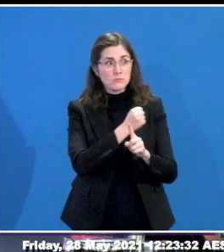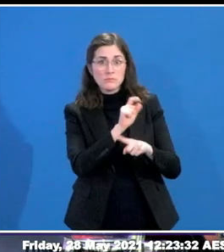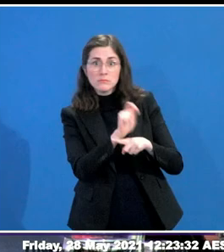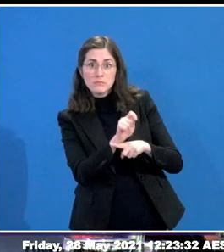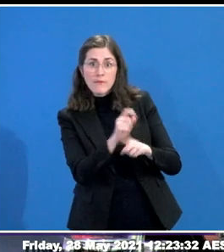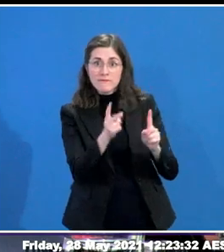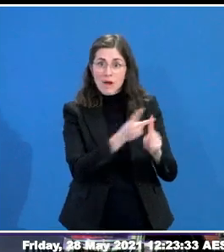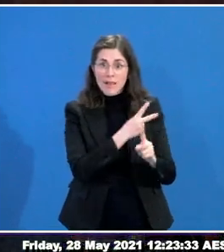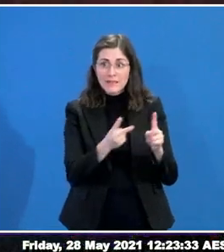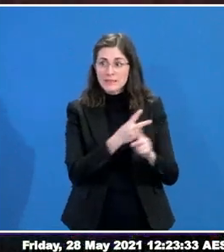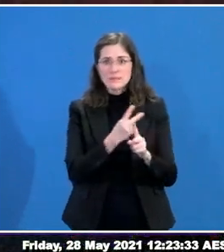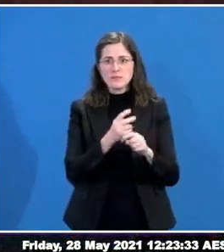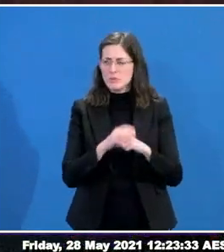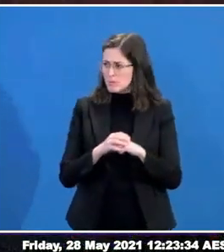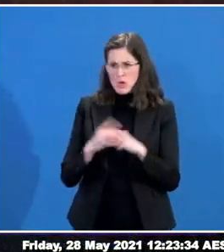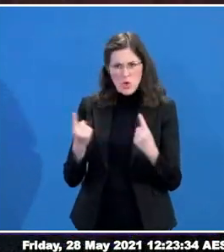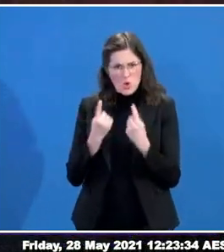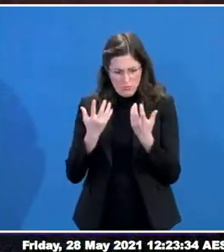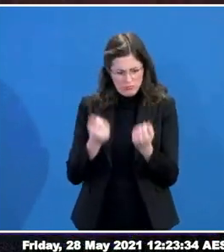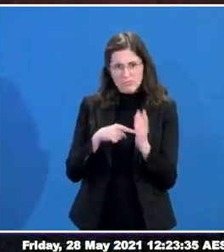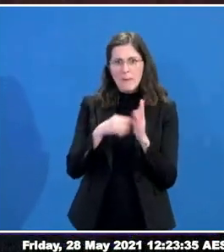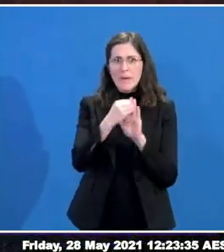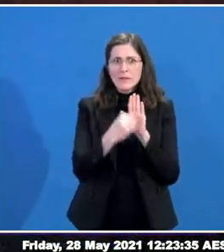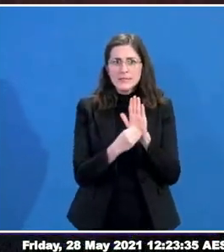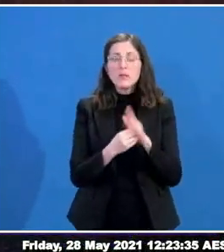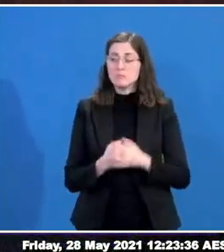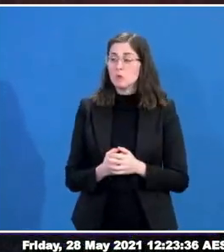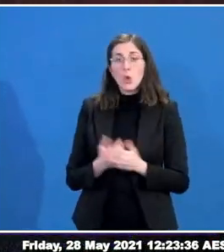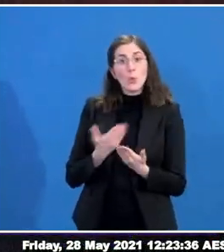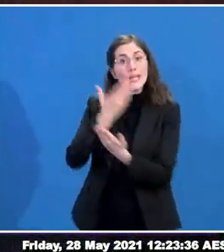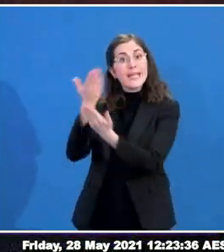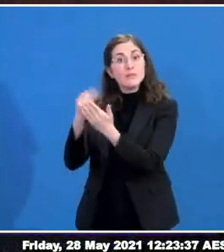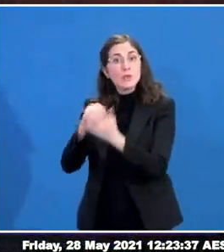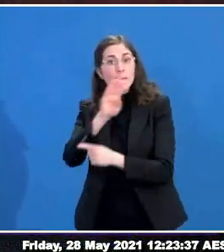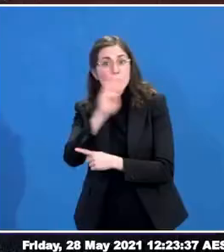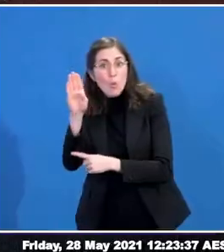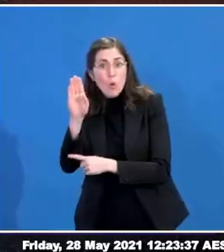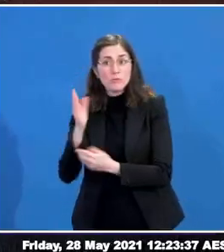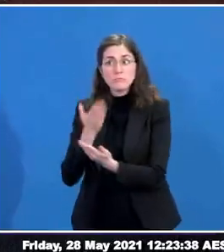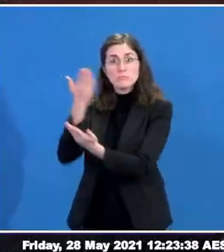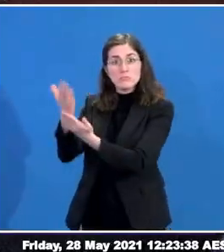Who would be provided with that policy? The board would be provided with that policy and it is available to all staff.